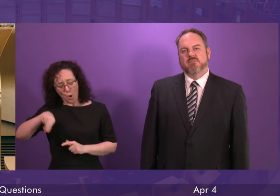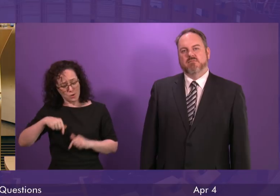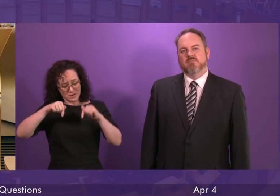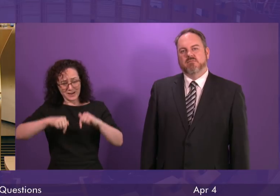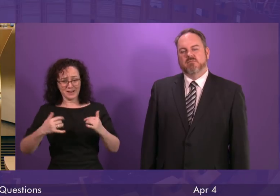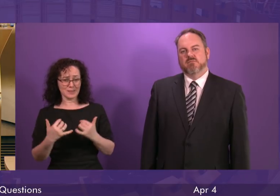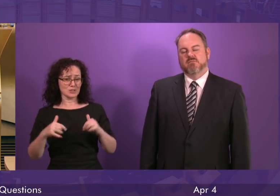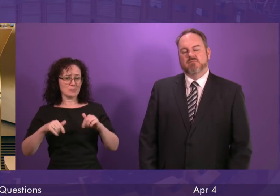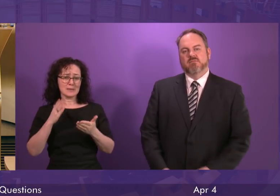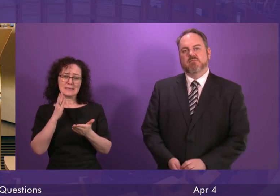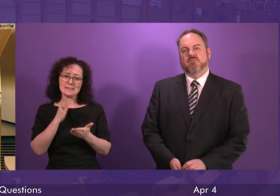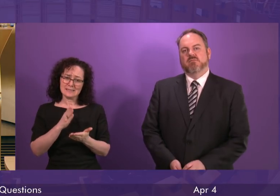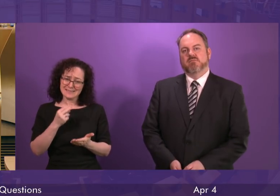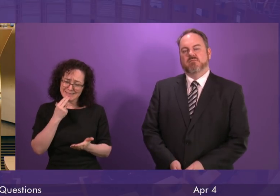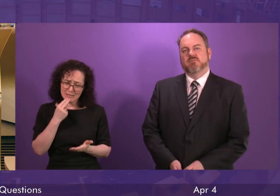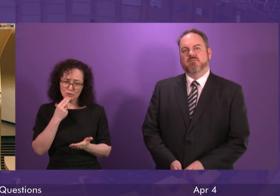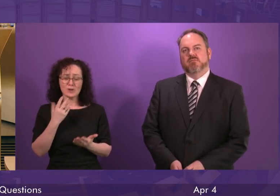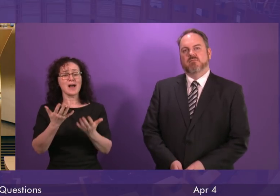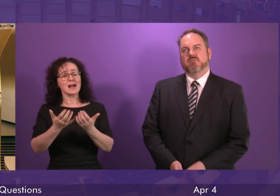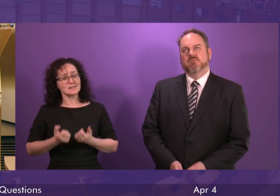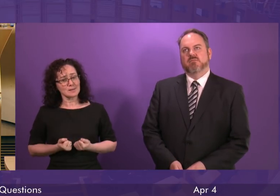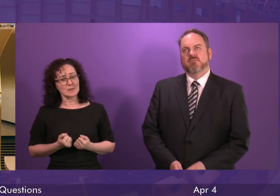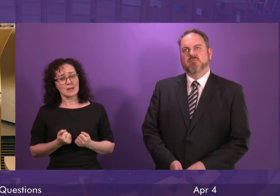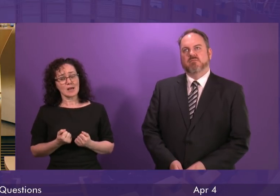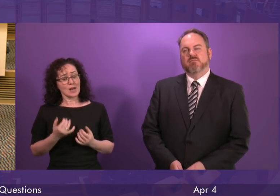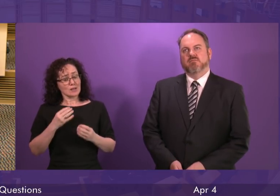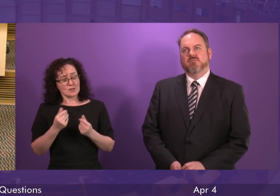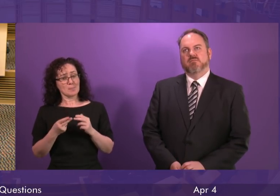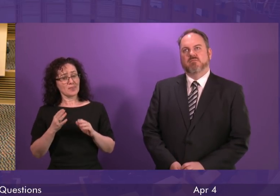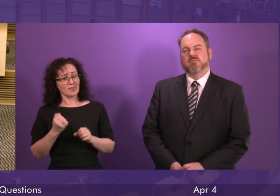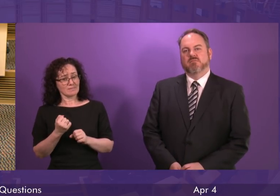must all have the humility to accept that some things in the past have not worked and